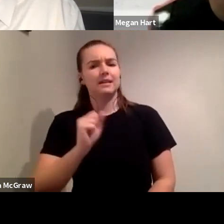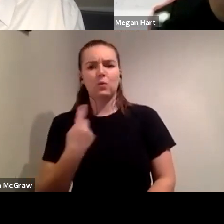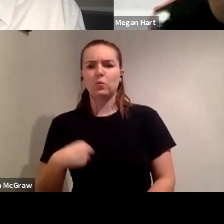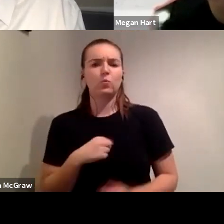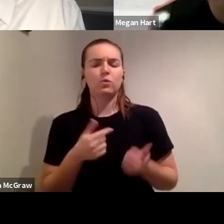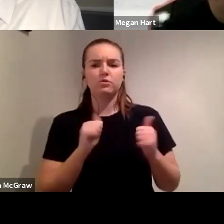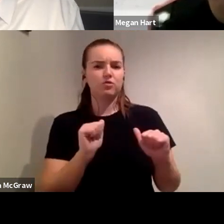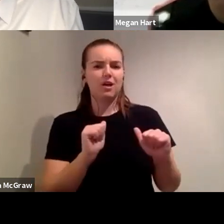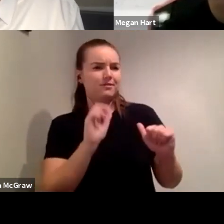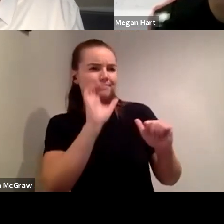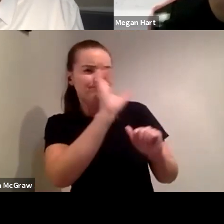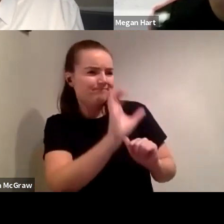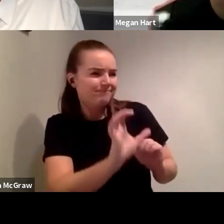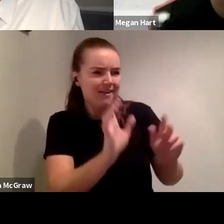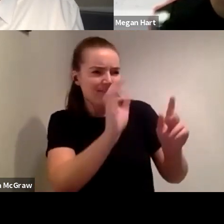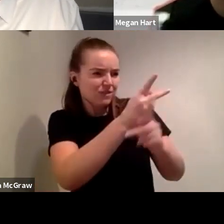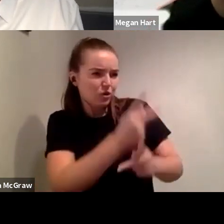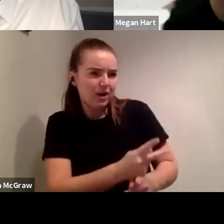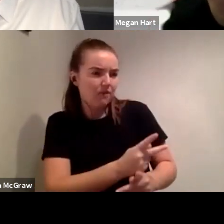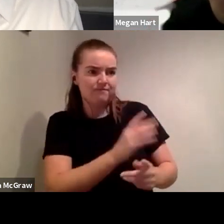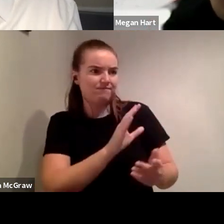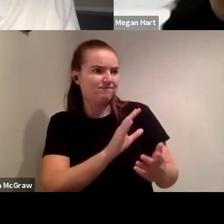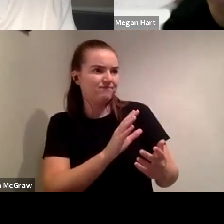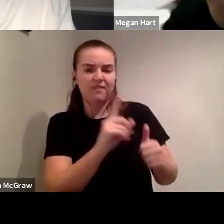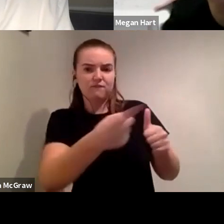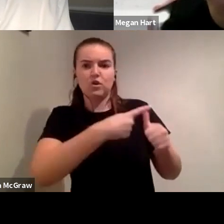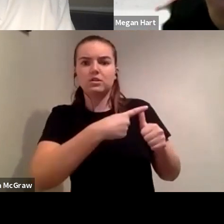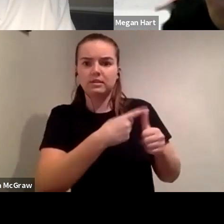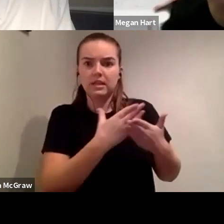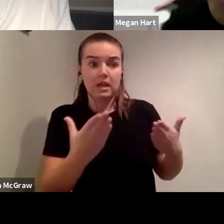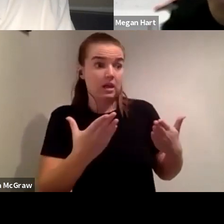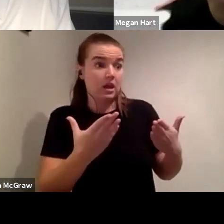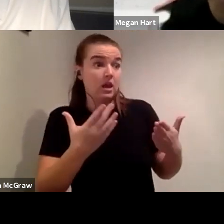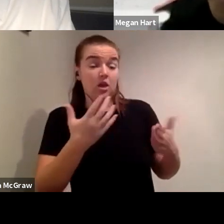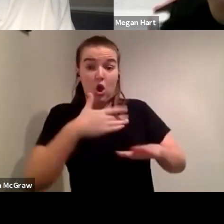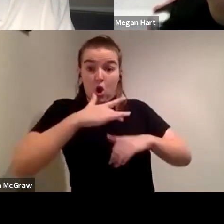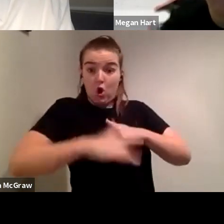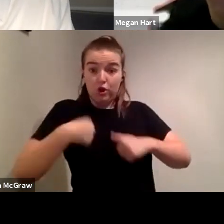I will toss it to David first.